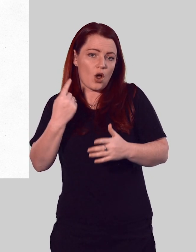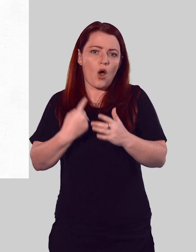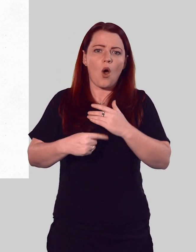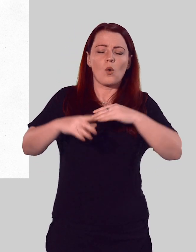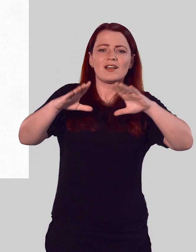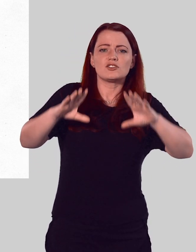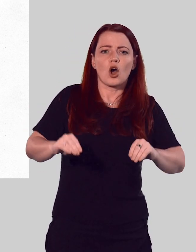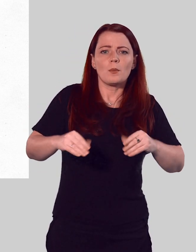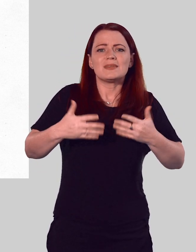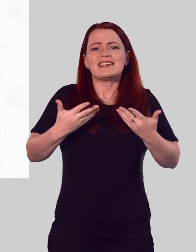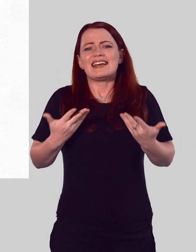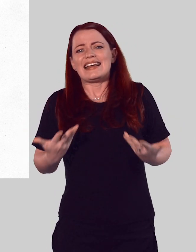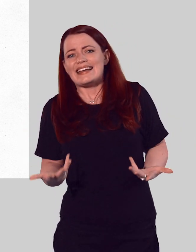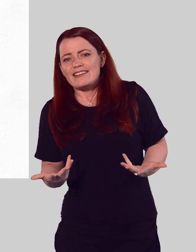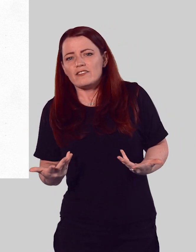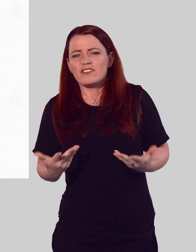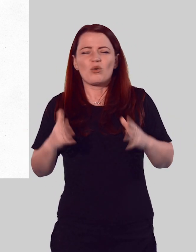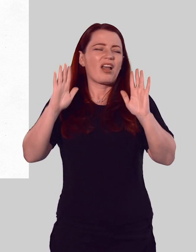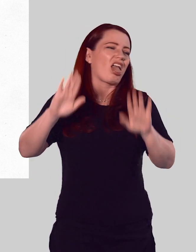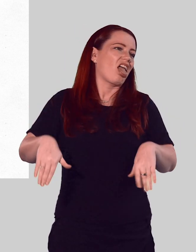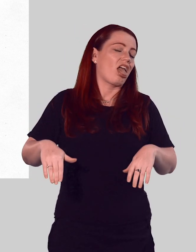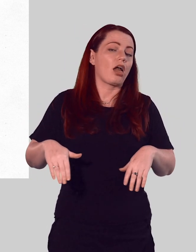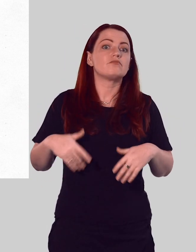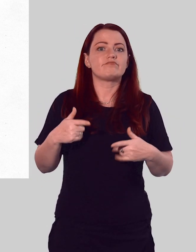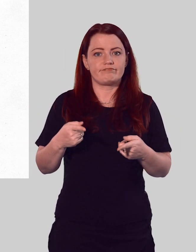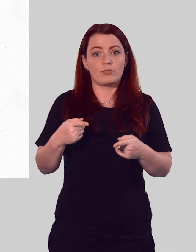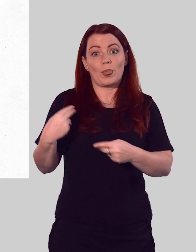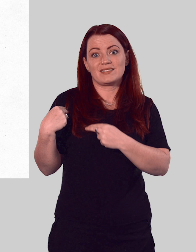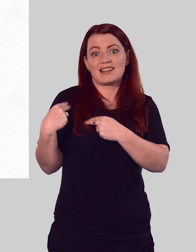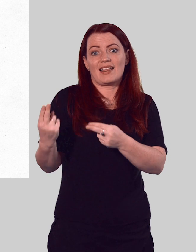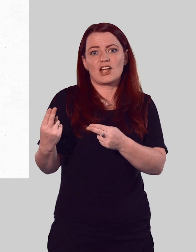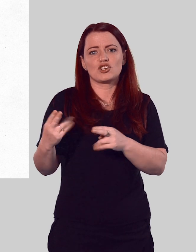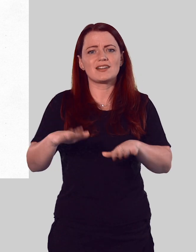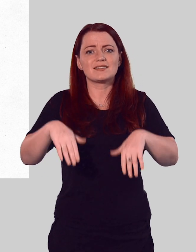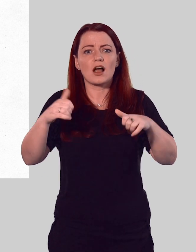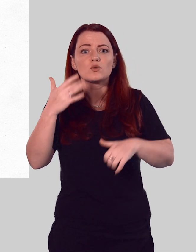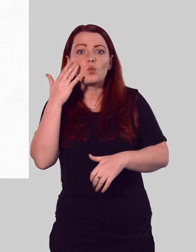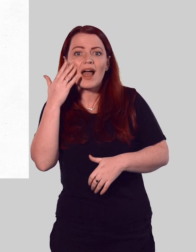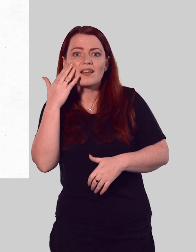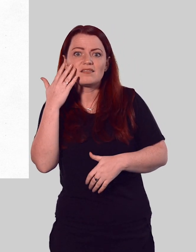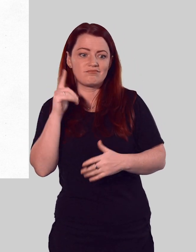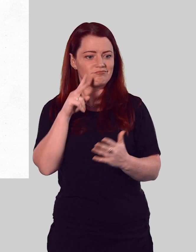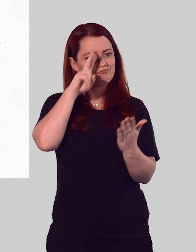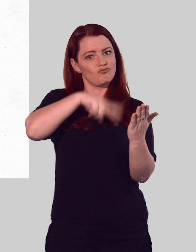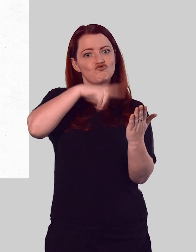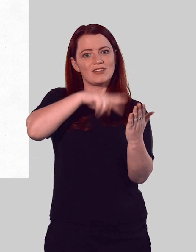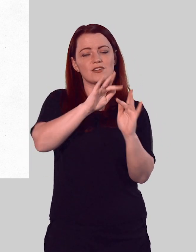thinking and talking about it. With The Delegation it would start when you first read about it online, let's say that